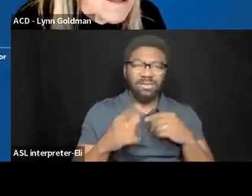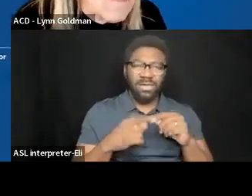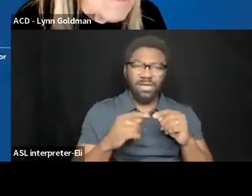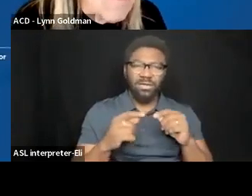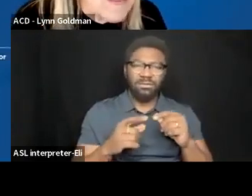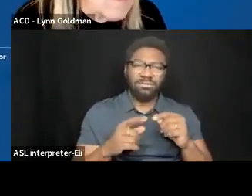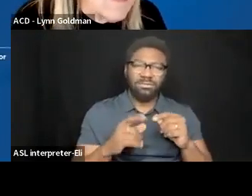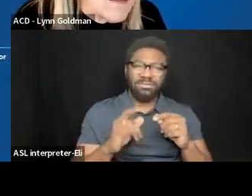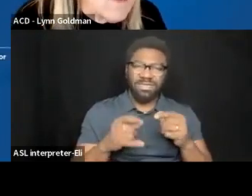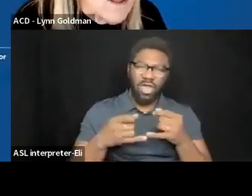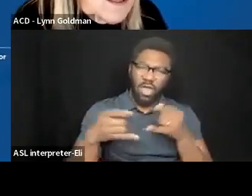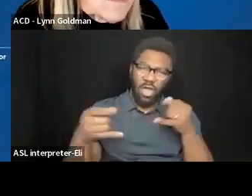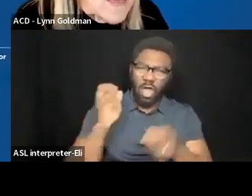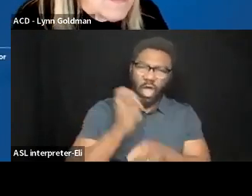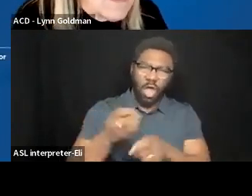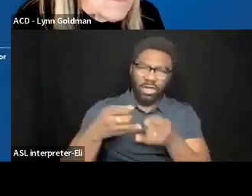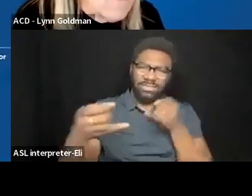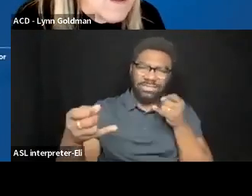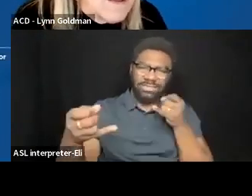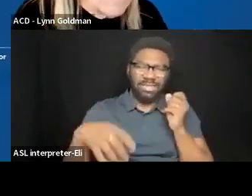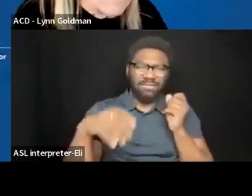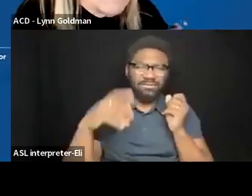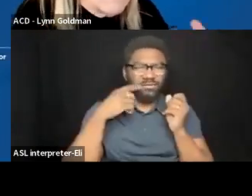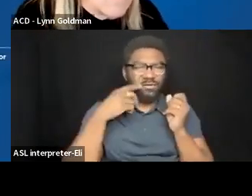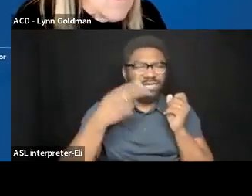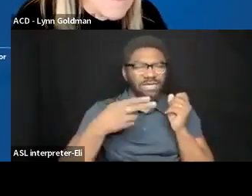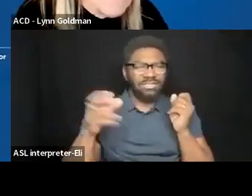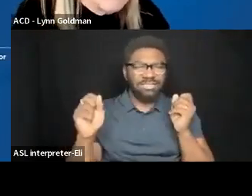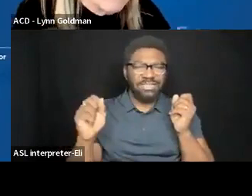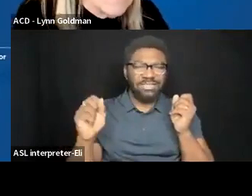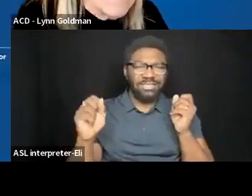to make it clear that, you know, we're more interested